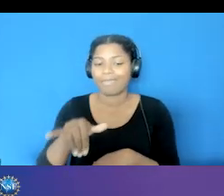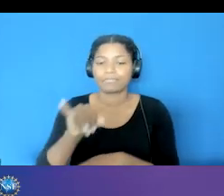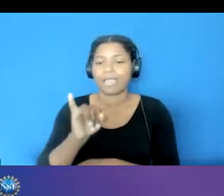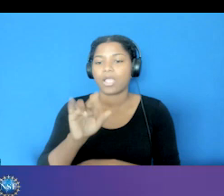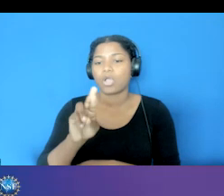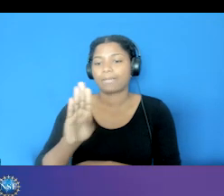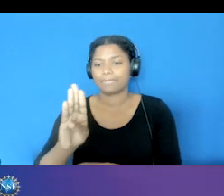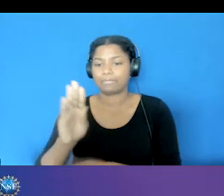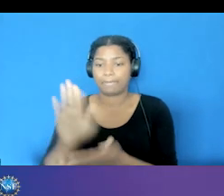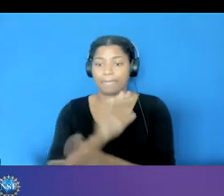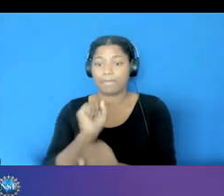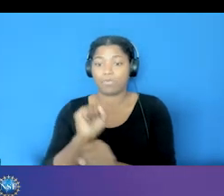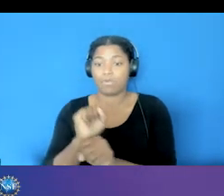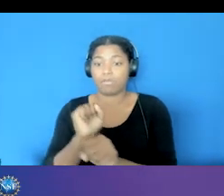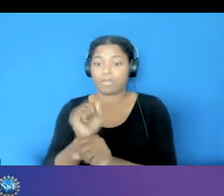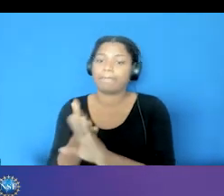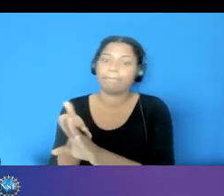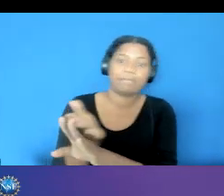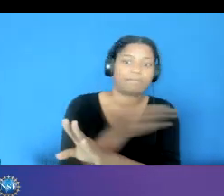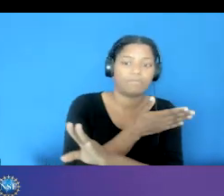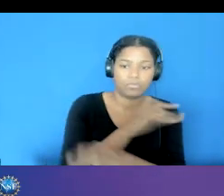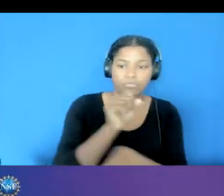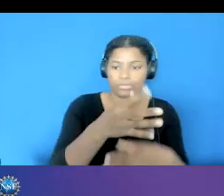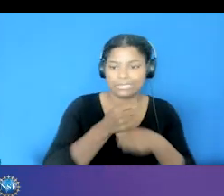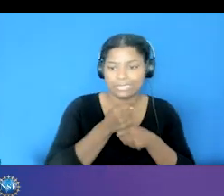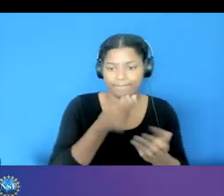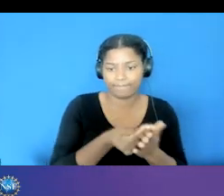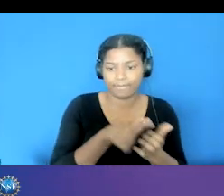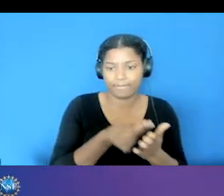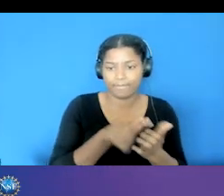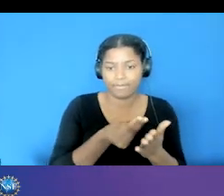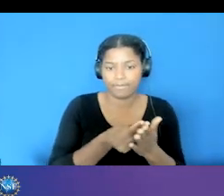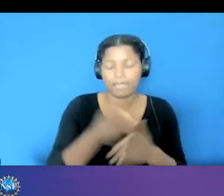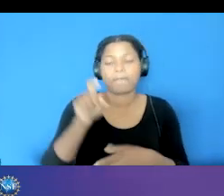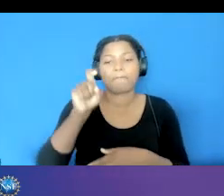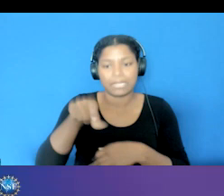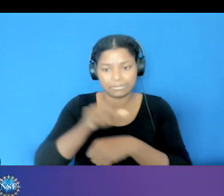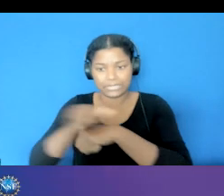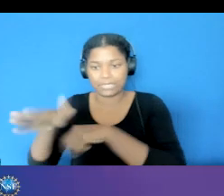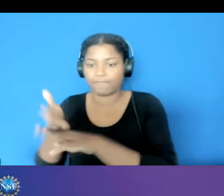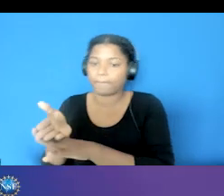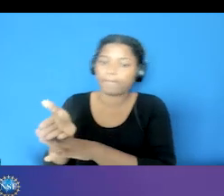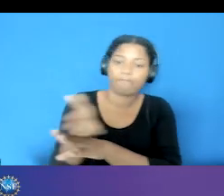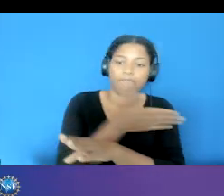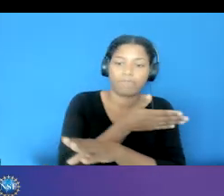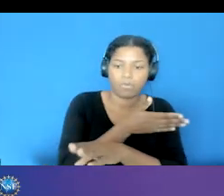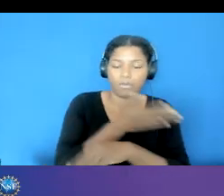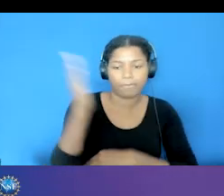in advance before you can receive funding. Okay? It must be submitted before the proposal can receive the funding.